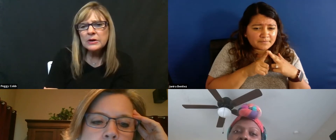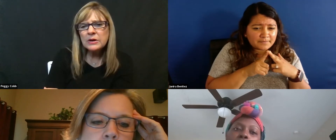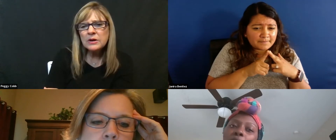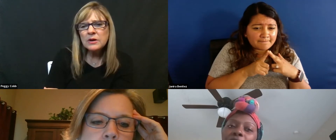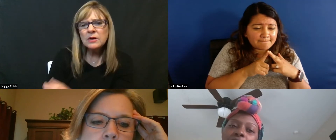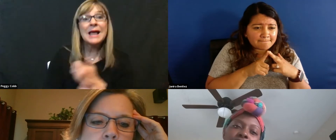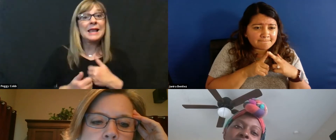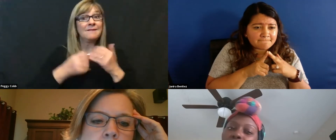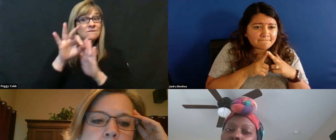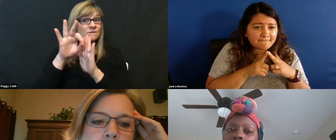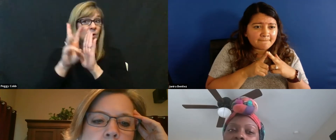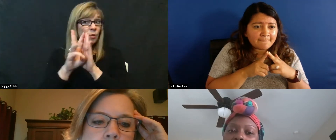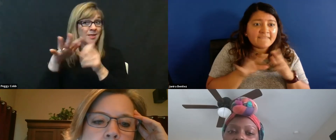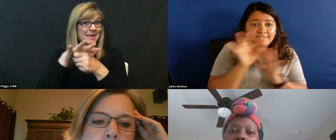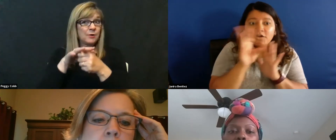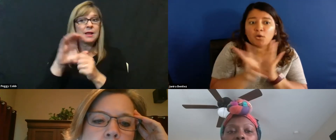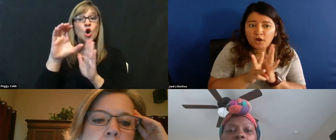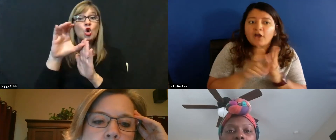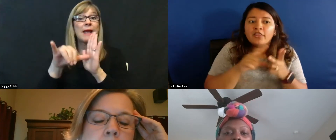The Fort Worth area like Crowley South Fort Worth.